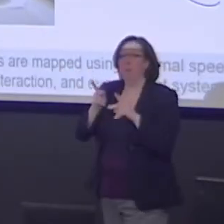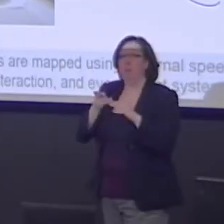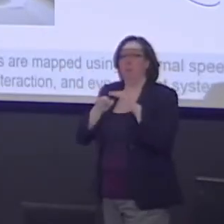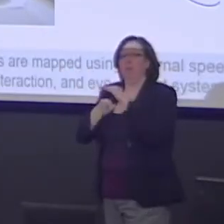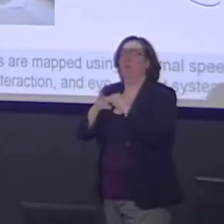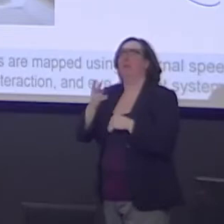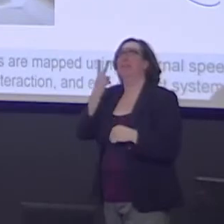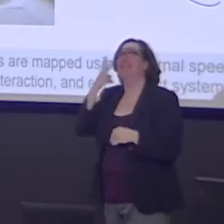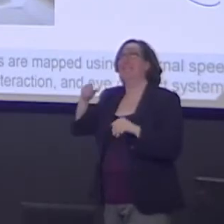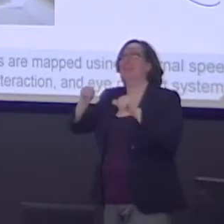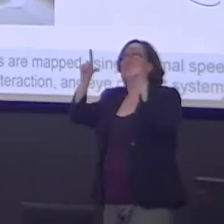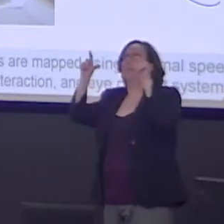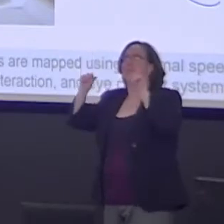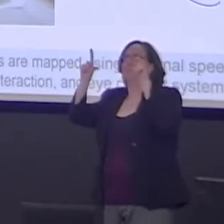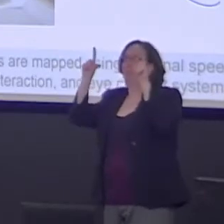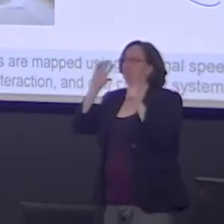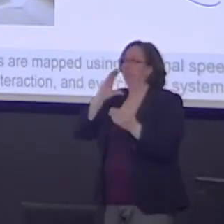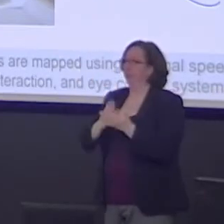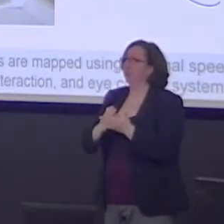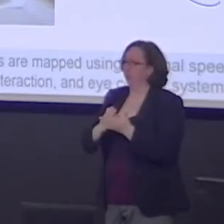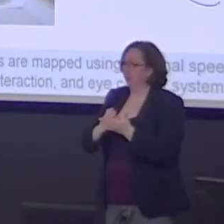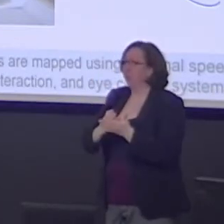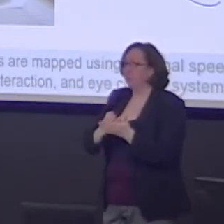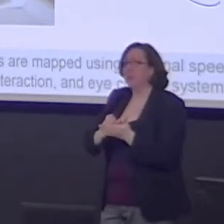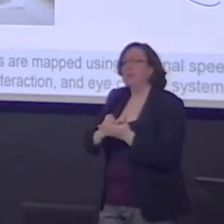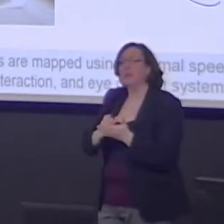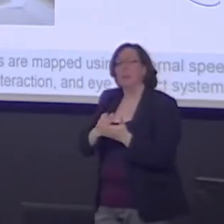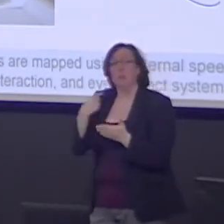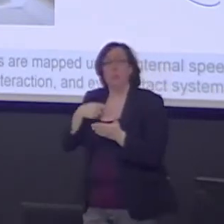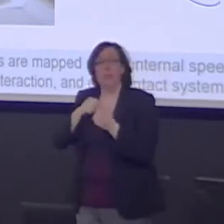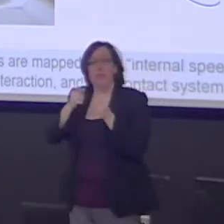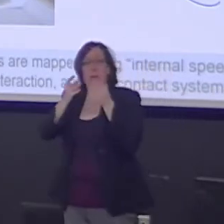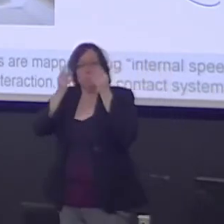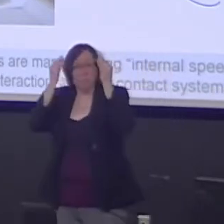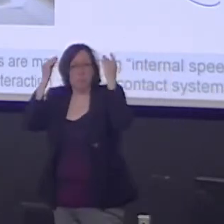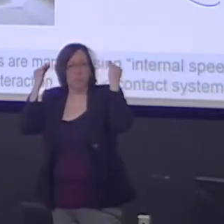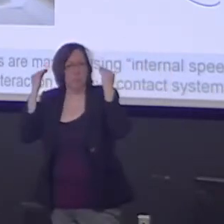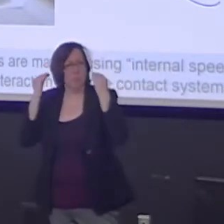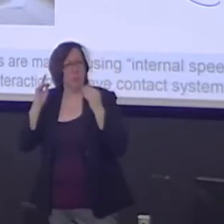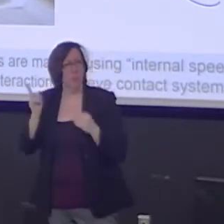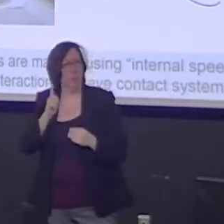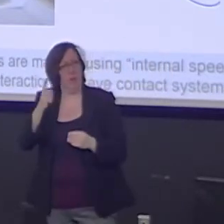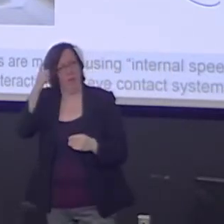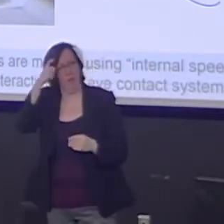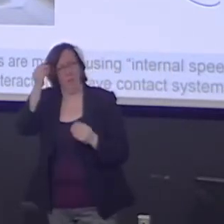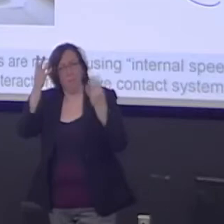we can actually map the language picture, but these people in the scanner can't speak.